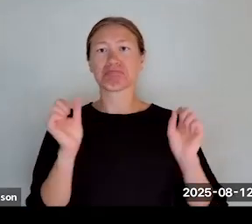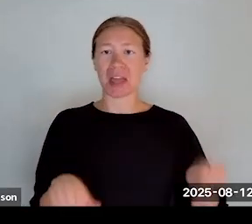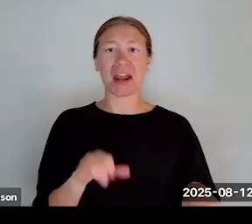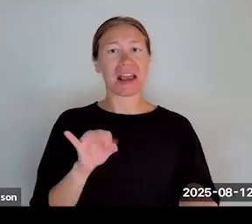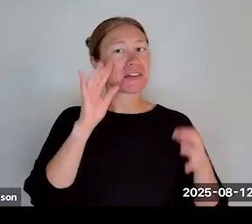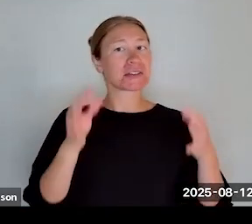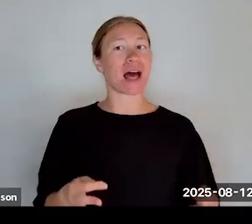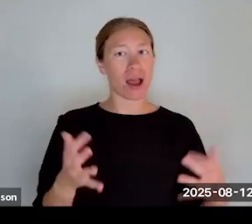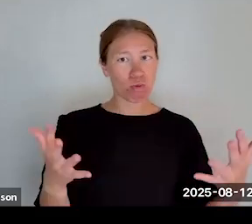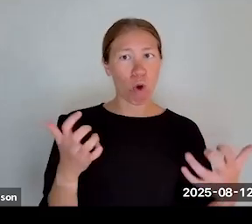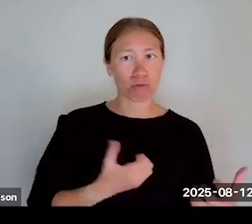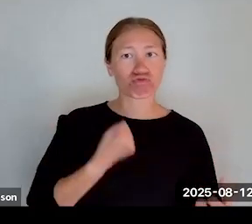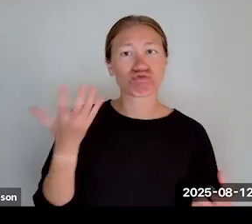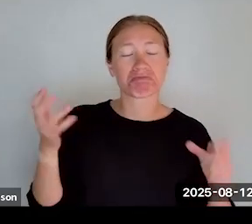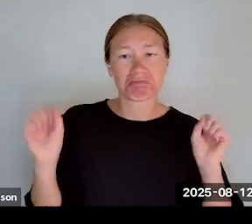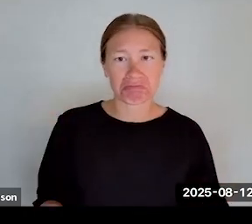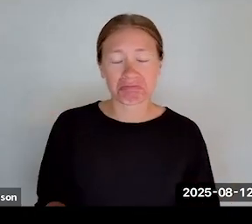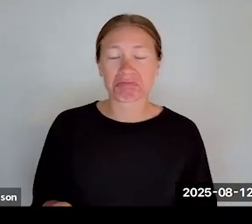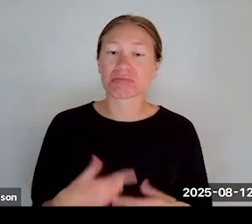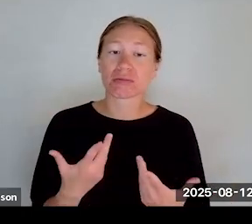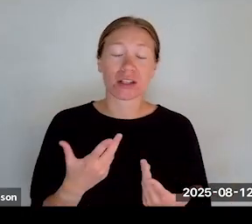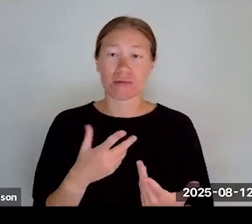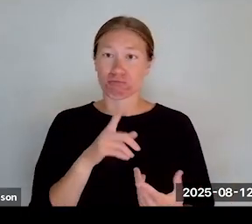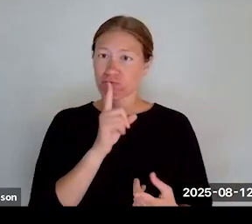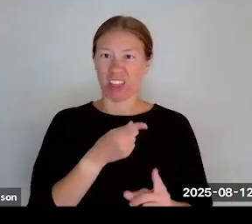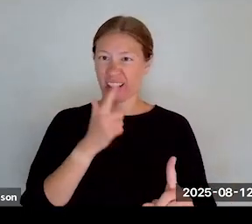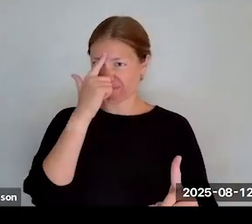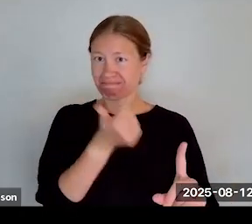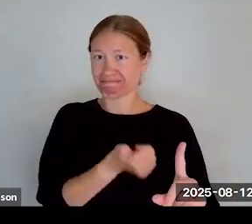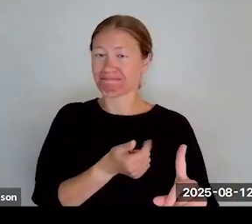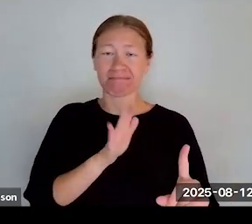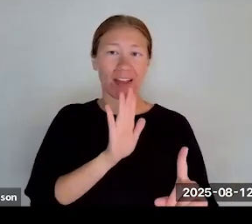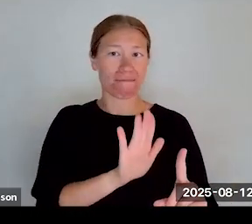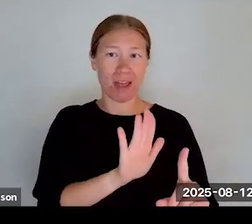The extent and nature of any information shared is completely up to that individual.